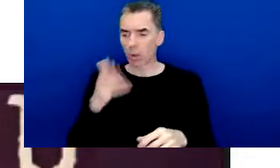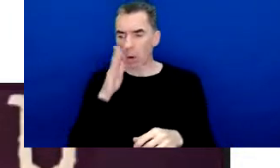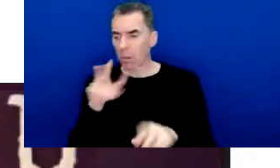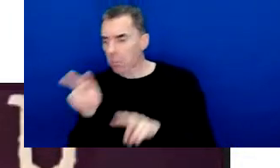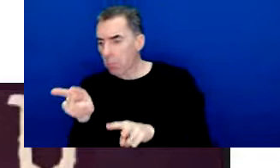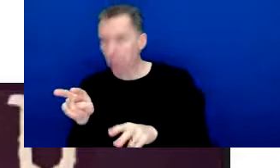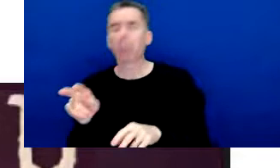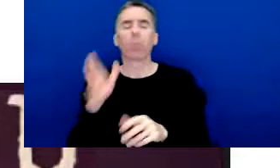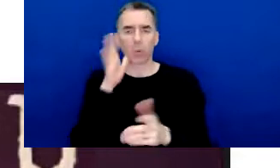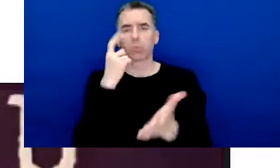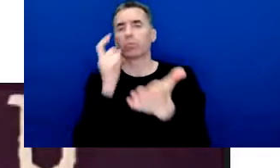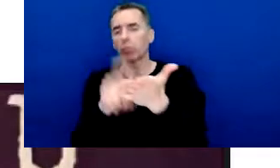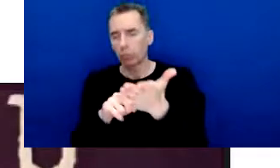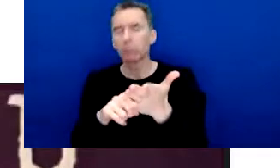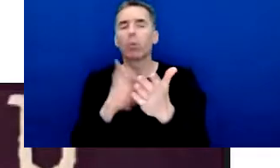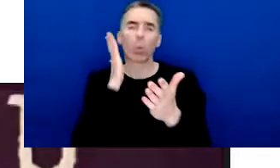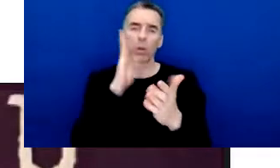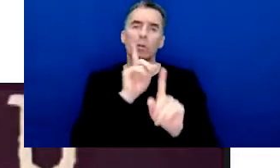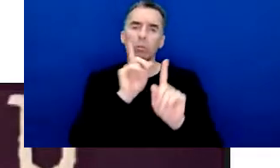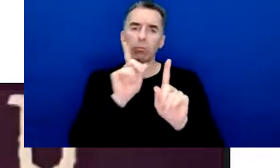notice you and give you a response So